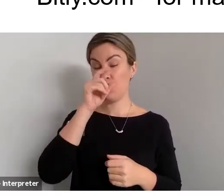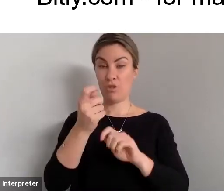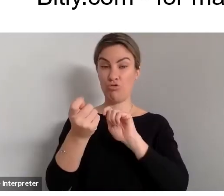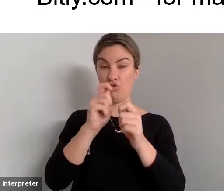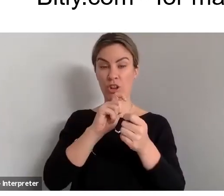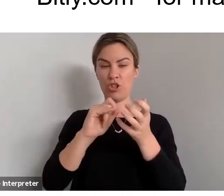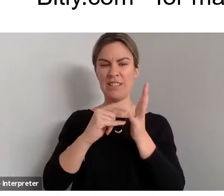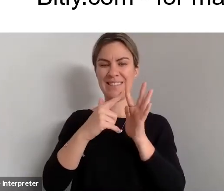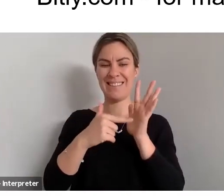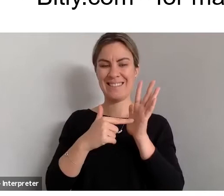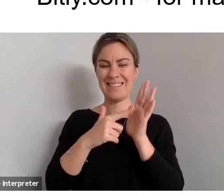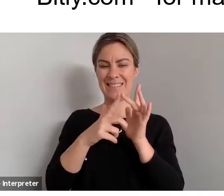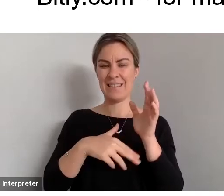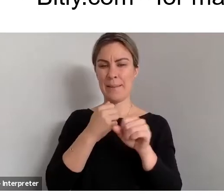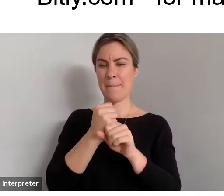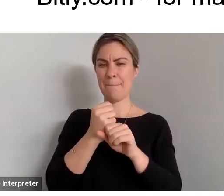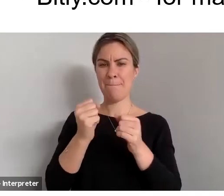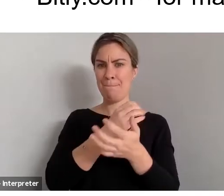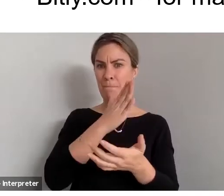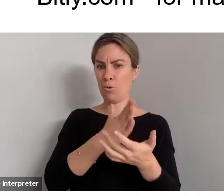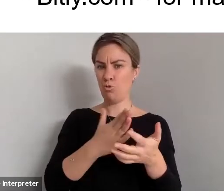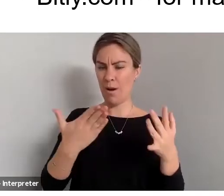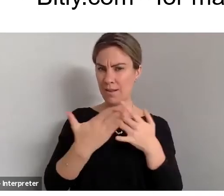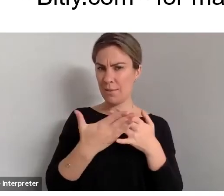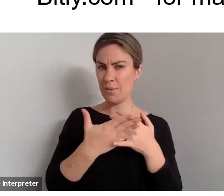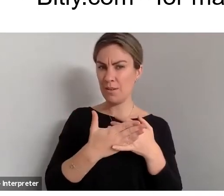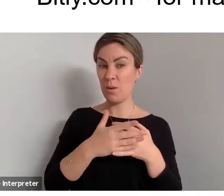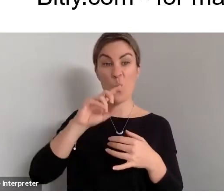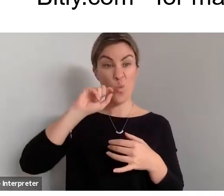They will tell you if your words are too verbose or clunky.